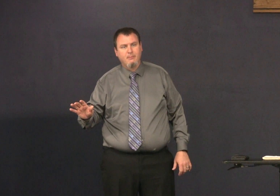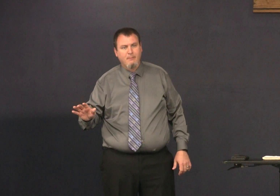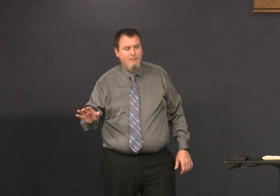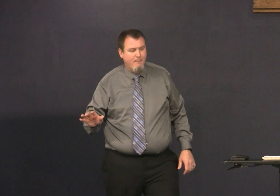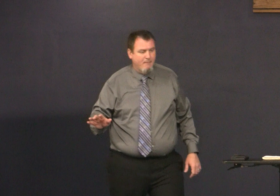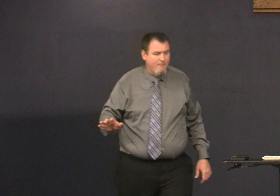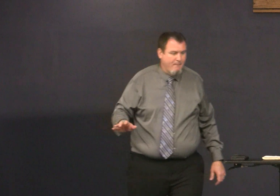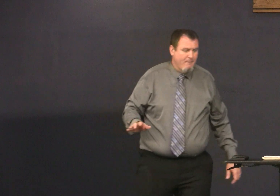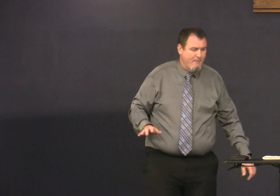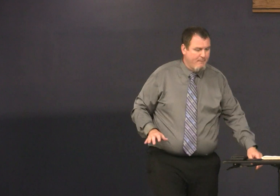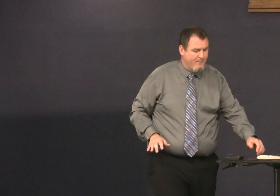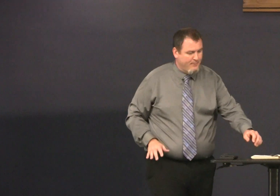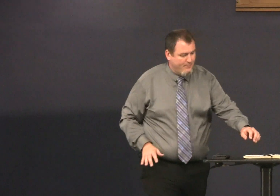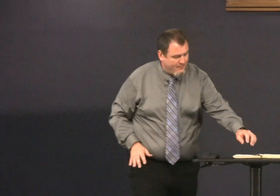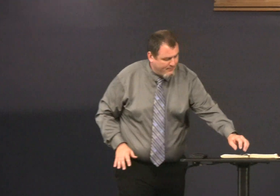Jesus told Peter now is not the time